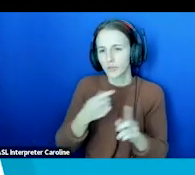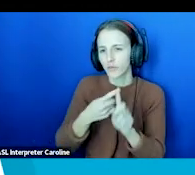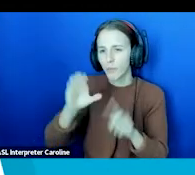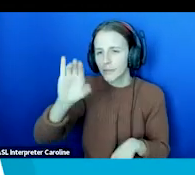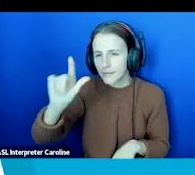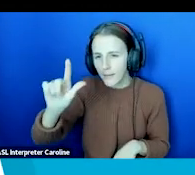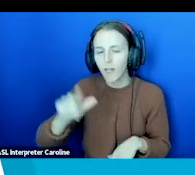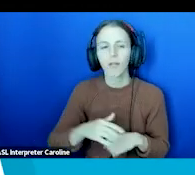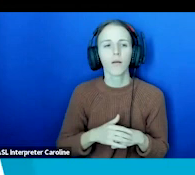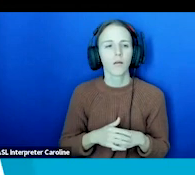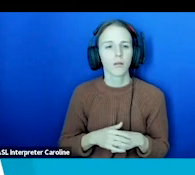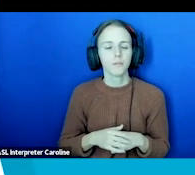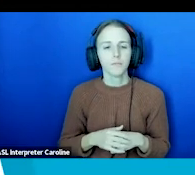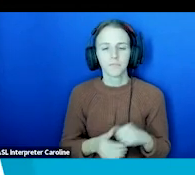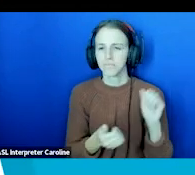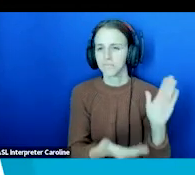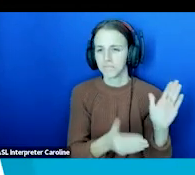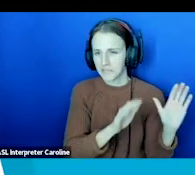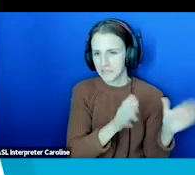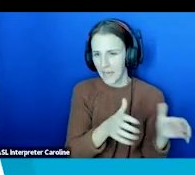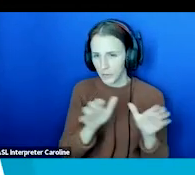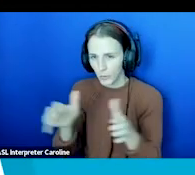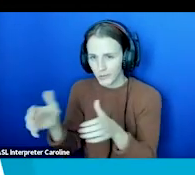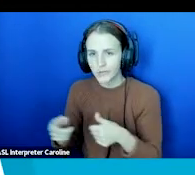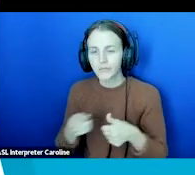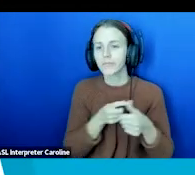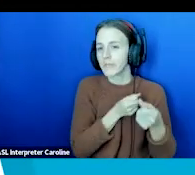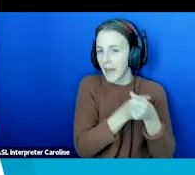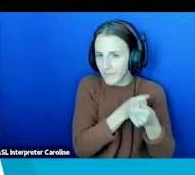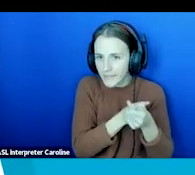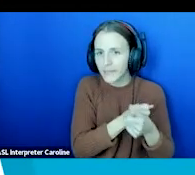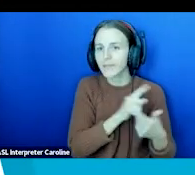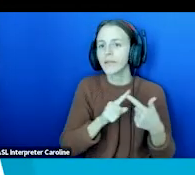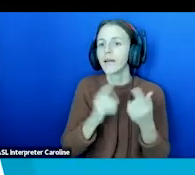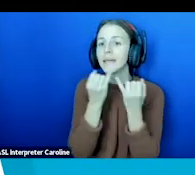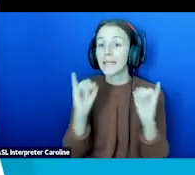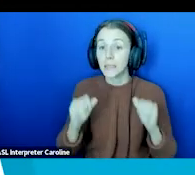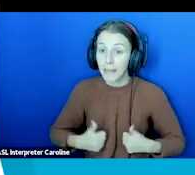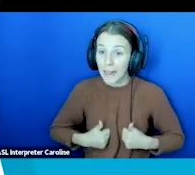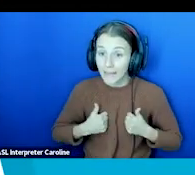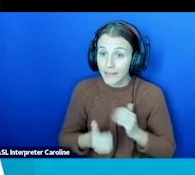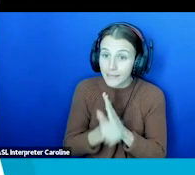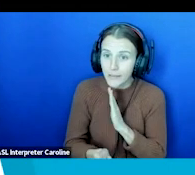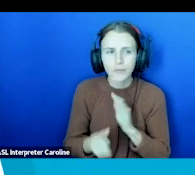THE CENTERS FOR INDEPENDENCE LIVING. AND THERE ARE DIFFERENT ITEMS THAT THEY